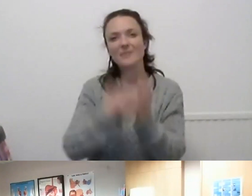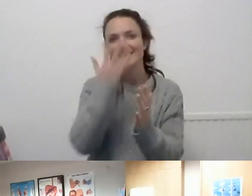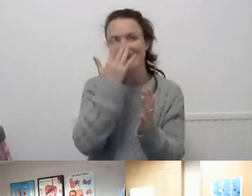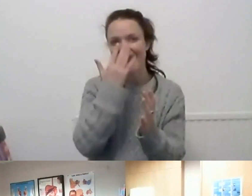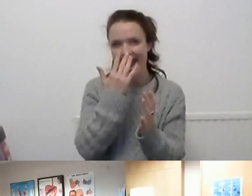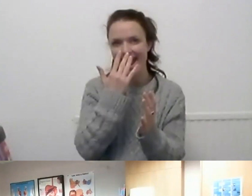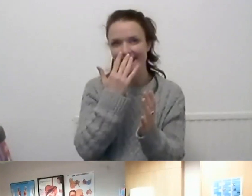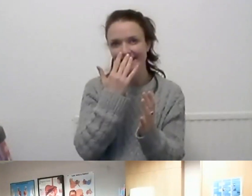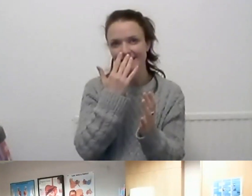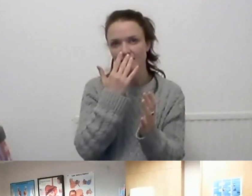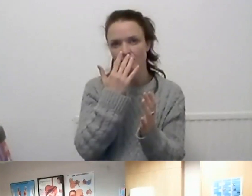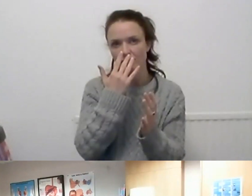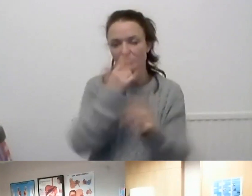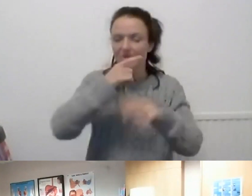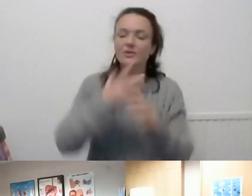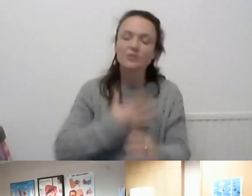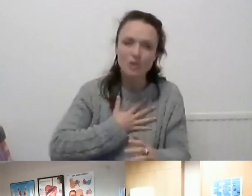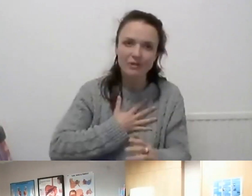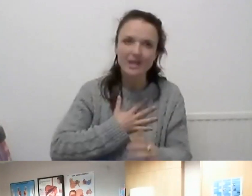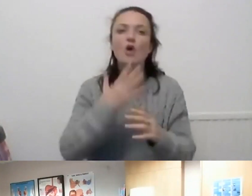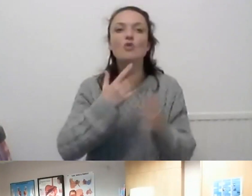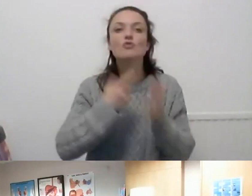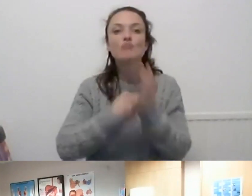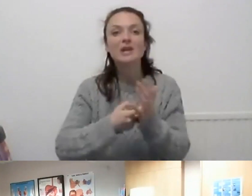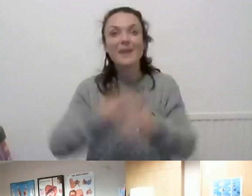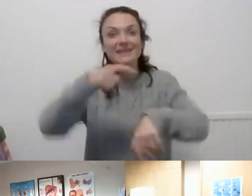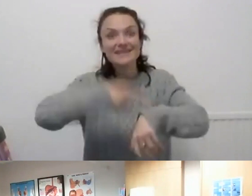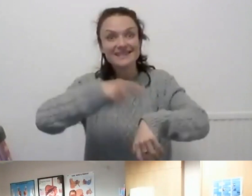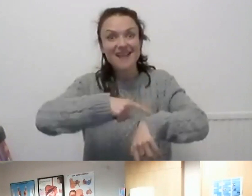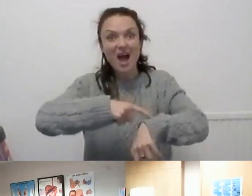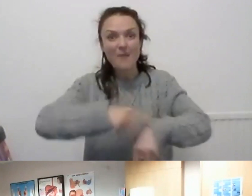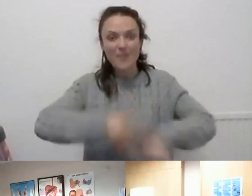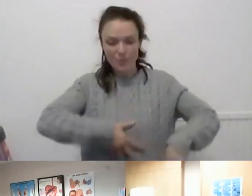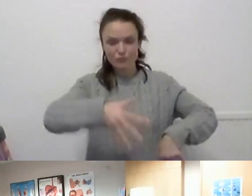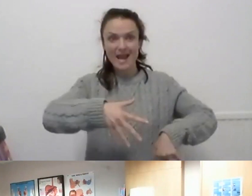to have the vaccination. But if you but you what you need, I think is to speak with your midwife or